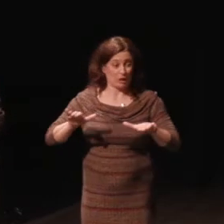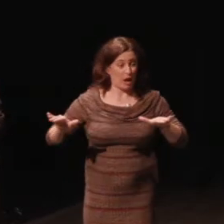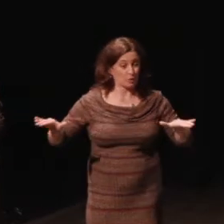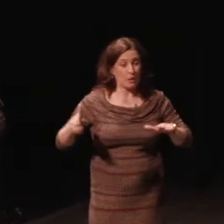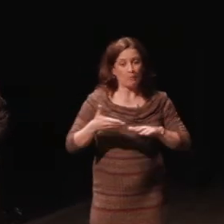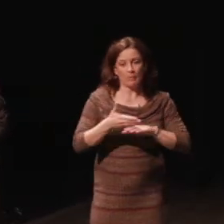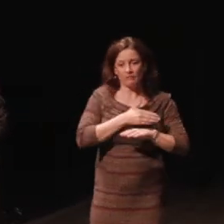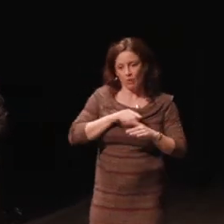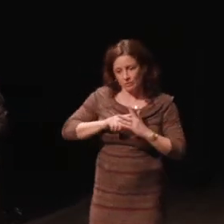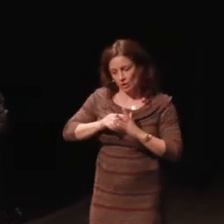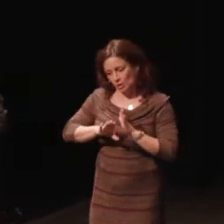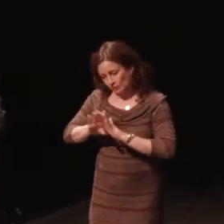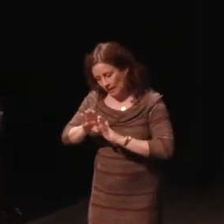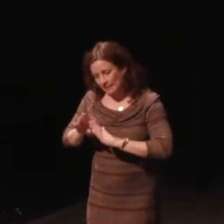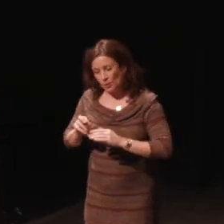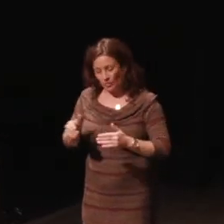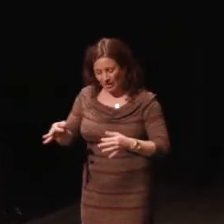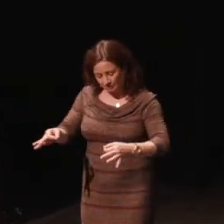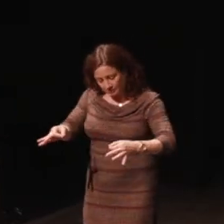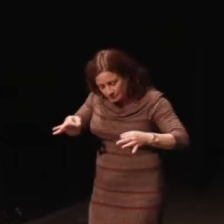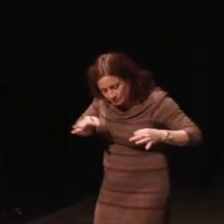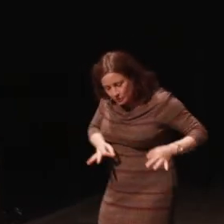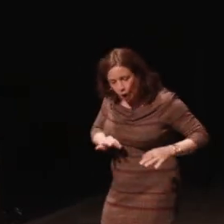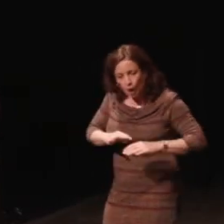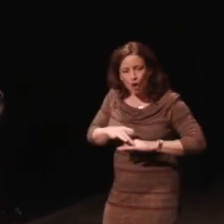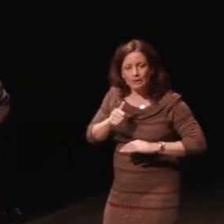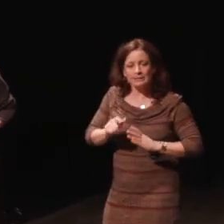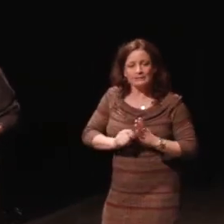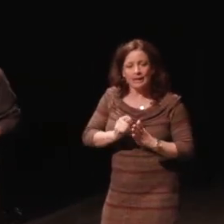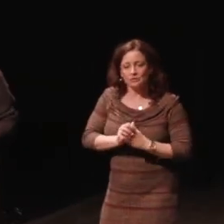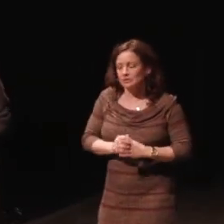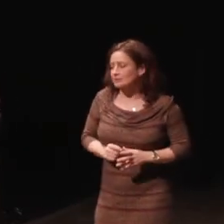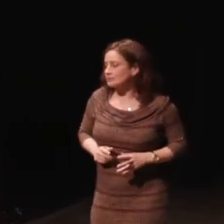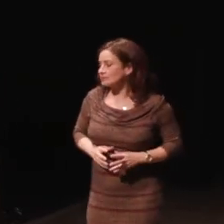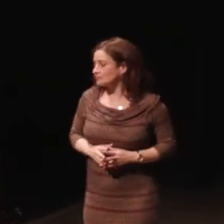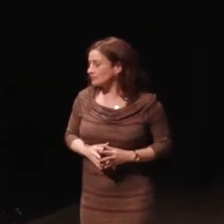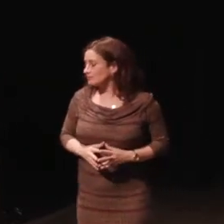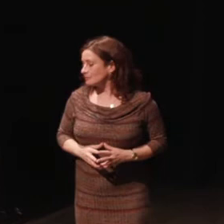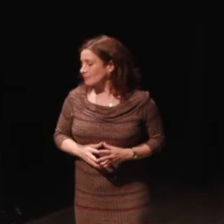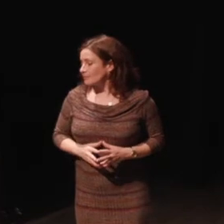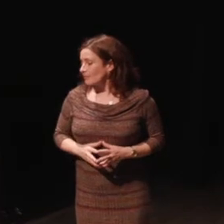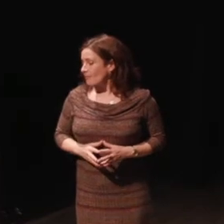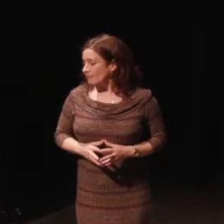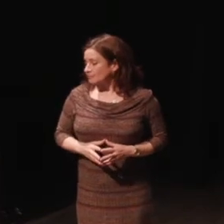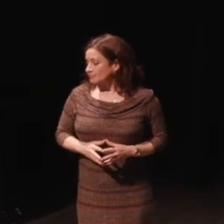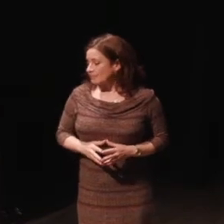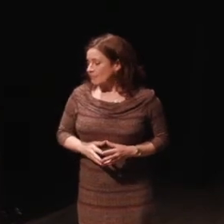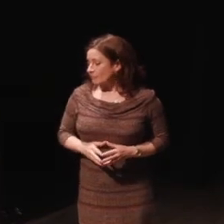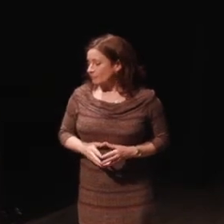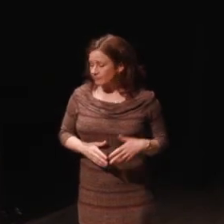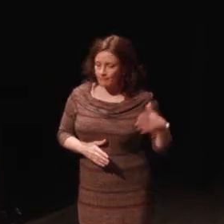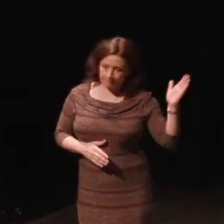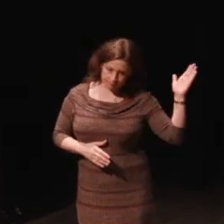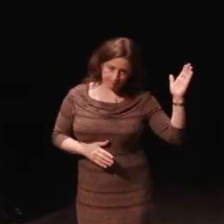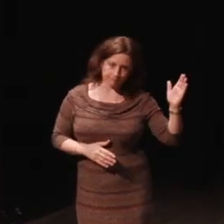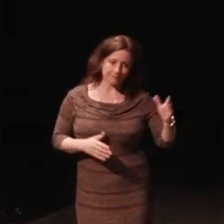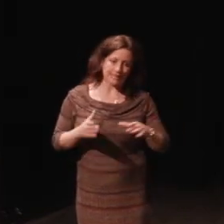or at the various earlier stages. So, getting advice before prototype happens.